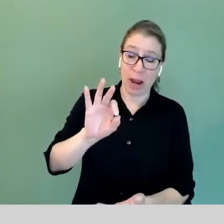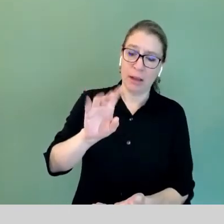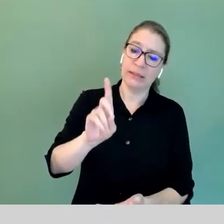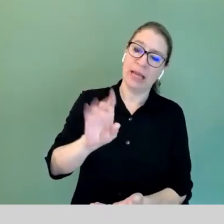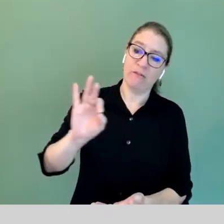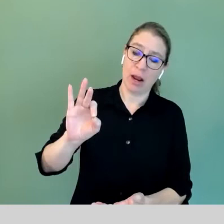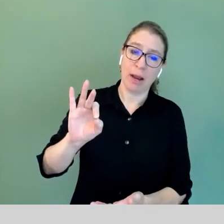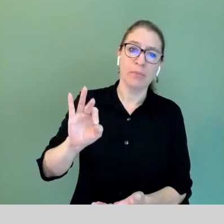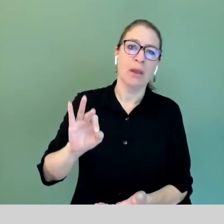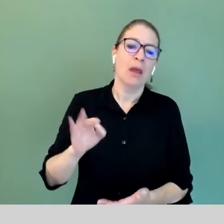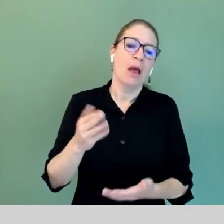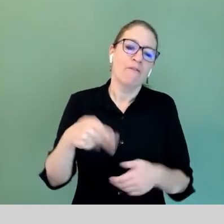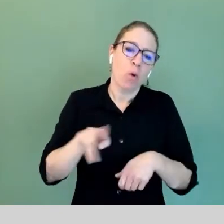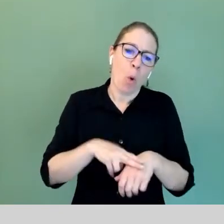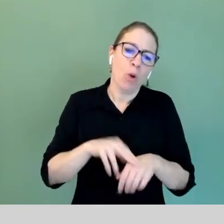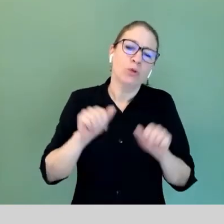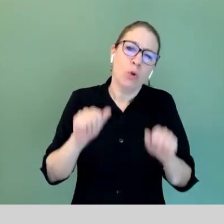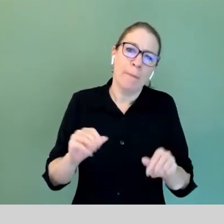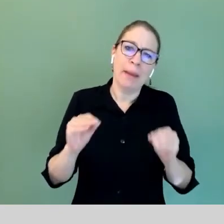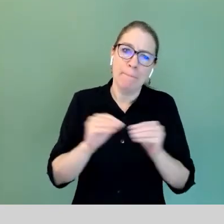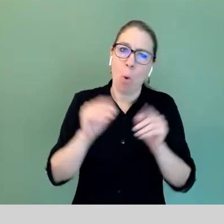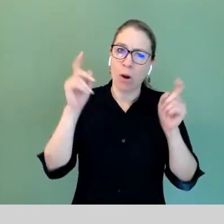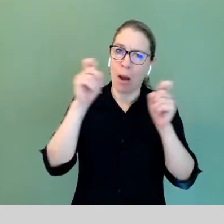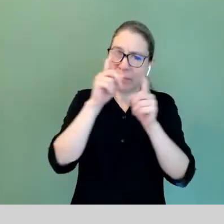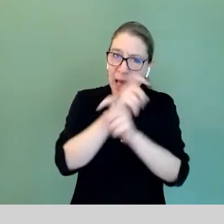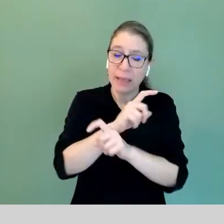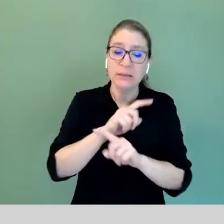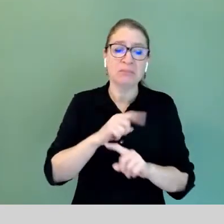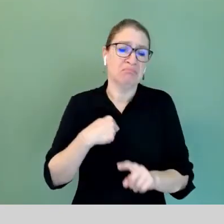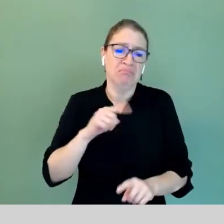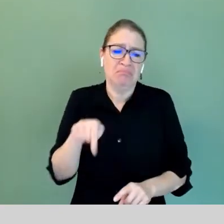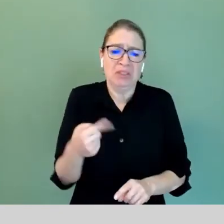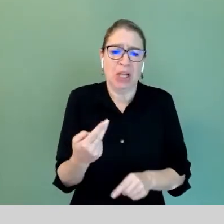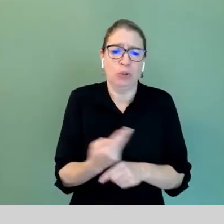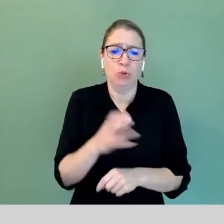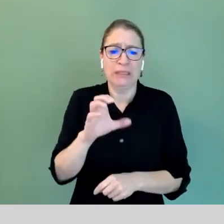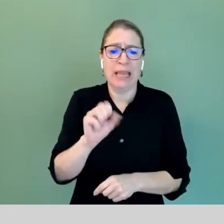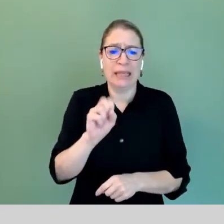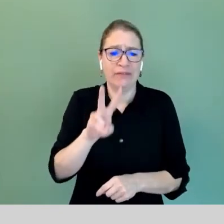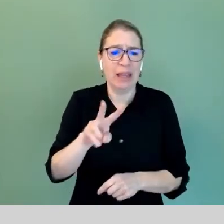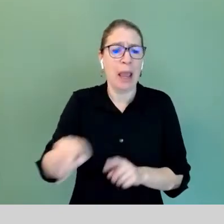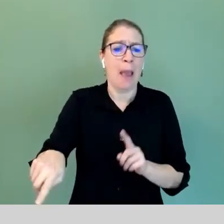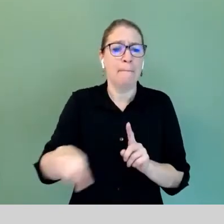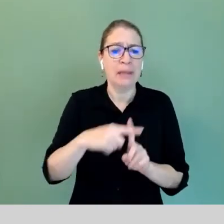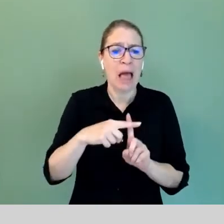in this case, I'm really just loading my CSV file. And I'm adding some decorators here